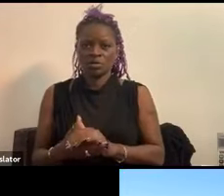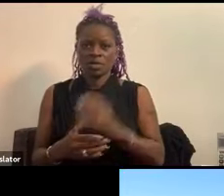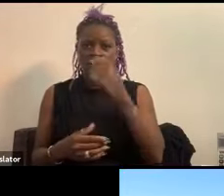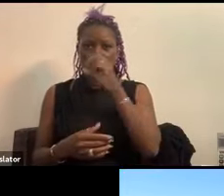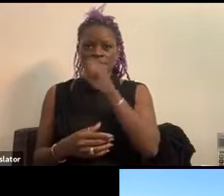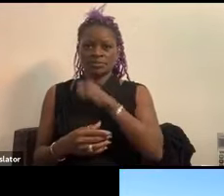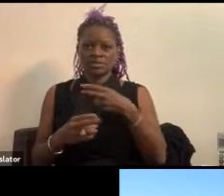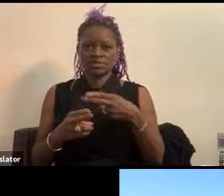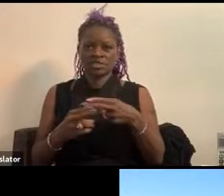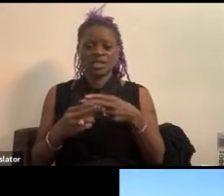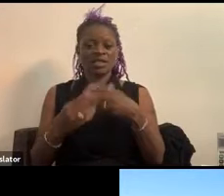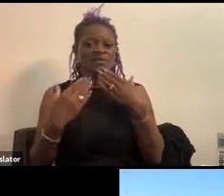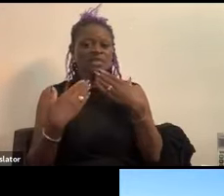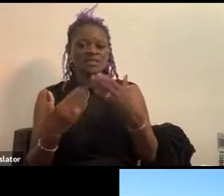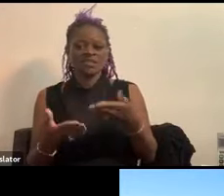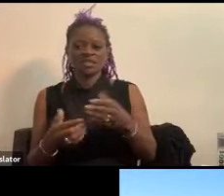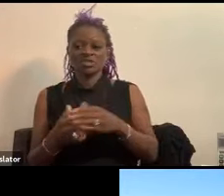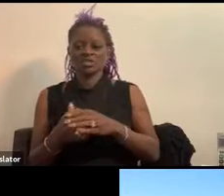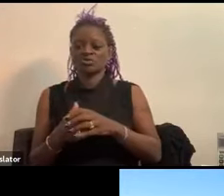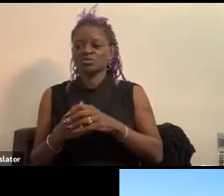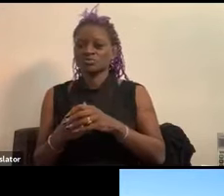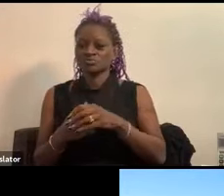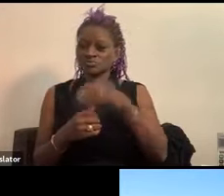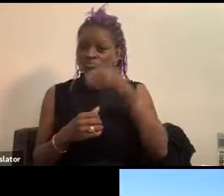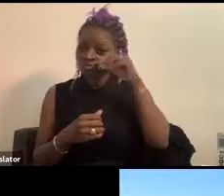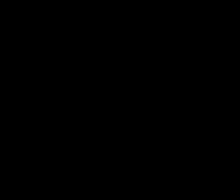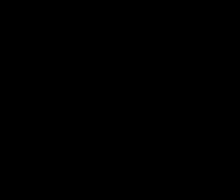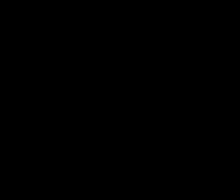Thank you, Dr. Chandy, pull up the slides.